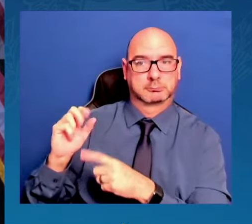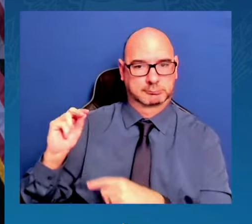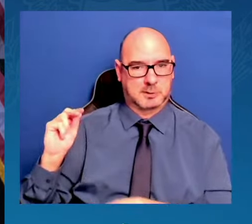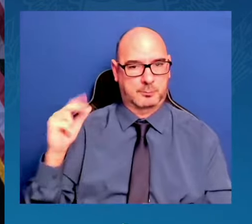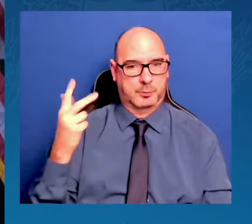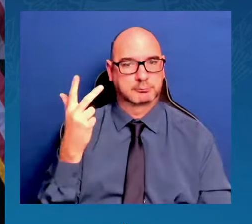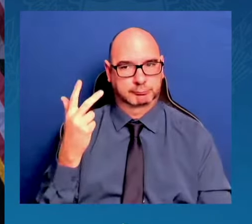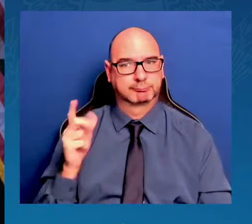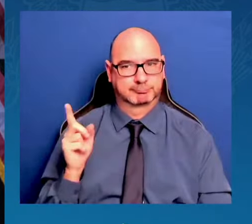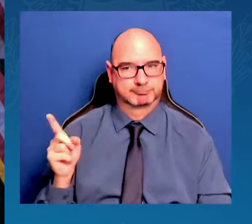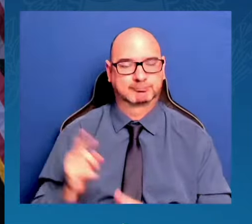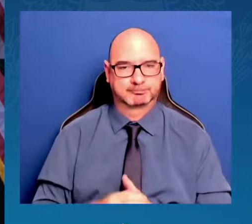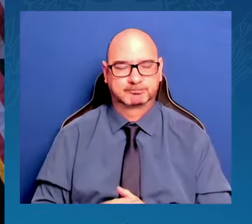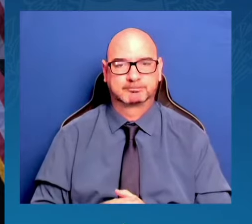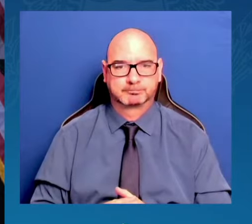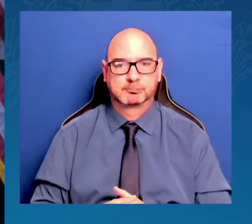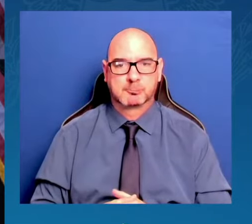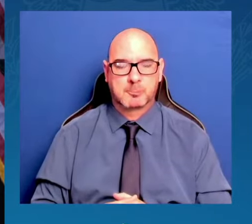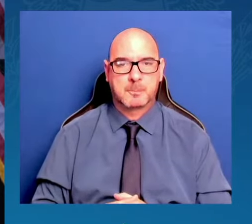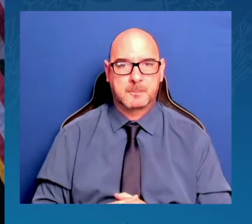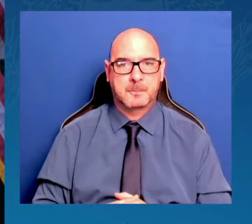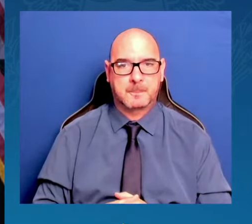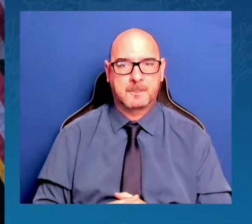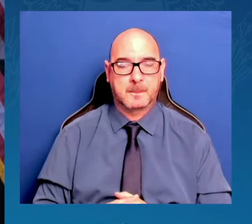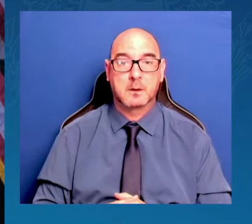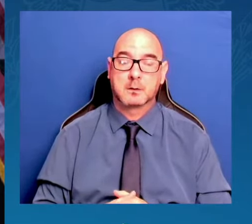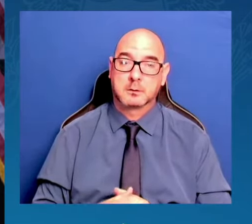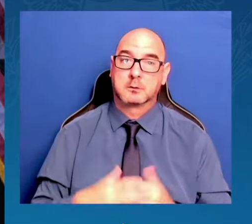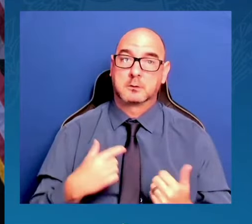We have all traveled through rain on busses and planes